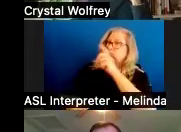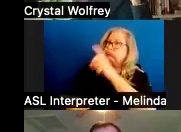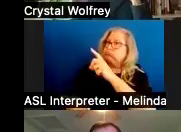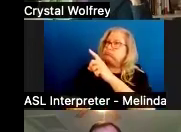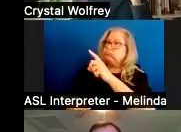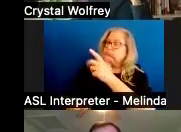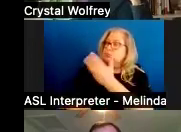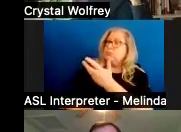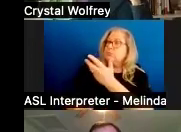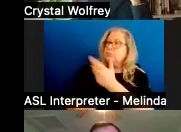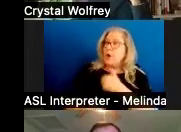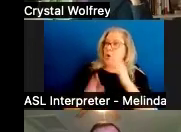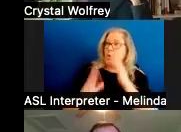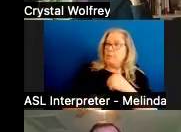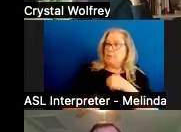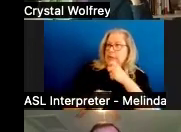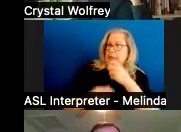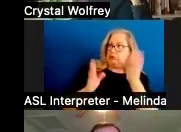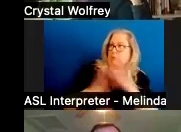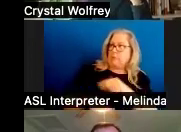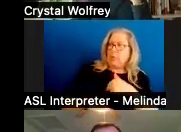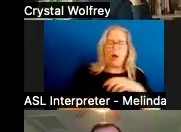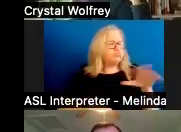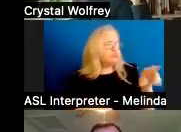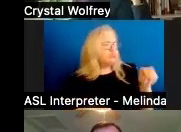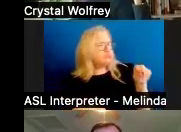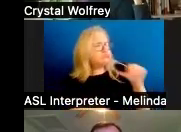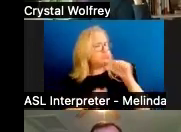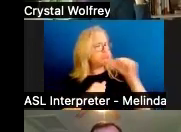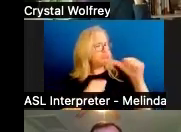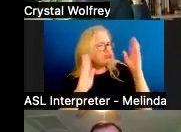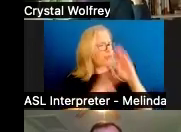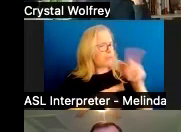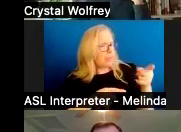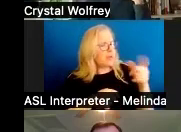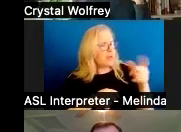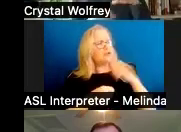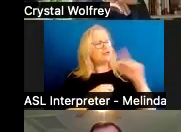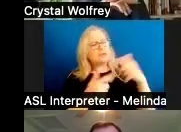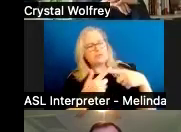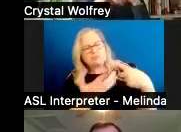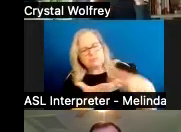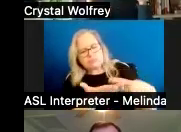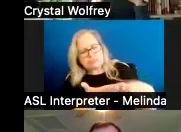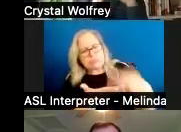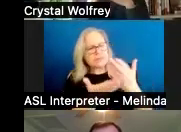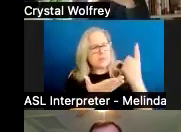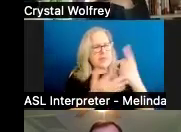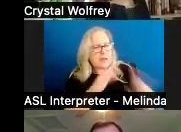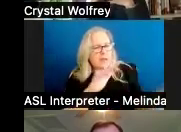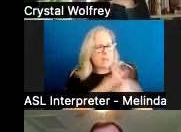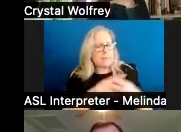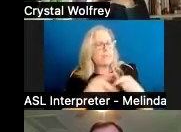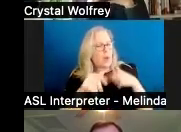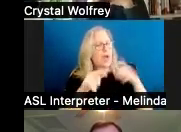Gosh, I hope we're not in trouble. Crystal Wolfrey: No, no. No concerns. We just need to talk through something that came up. So as I explained in my e-mail,